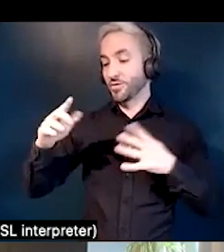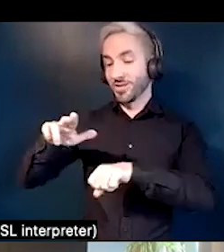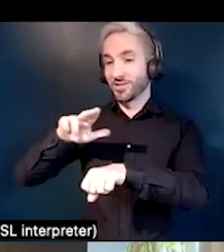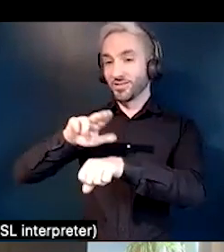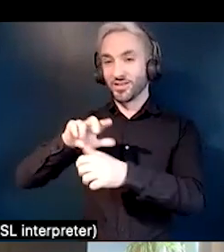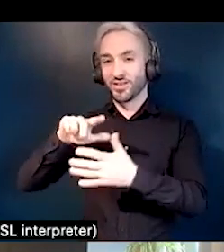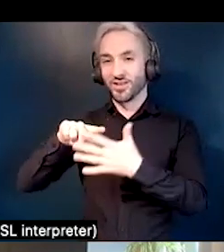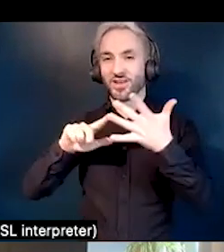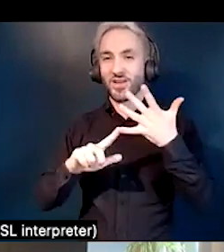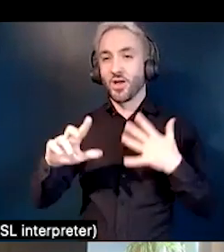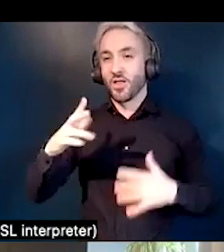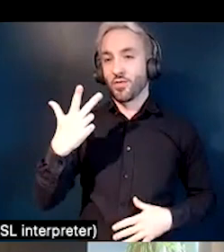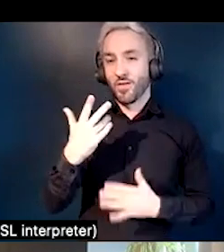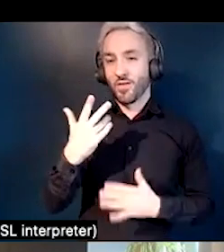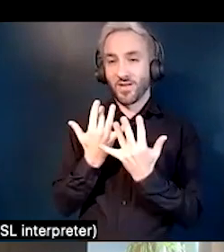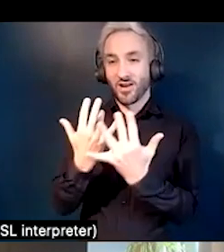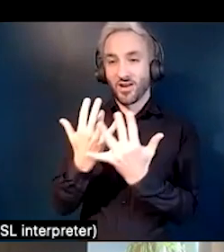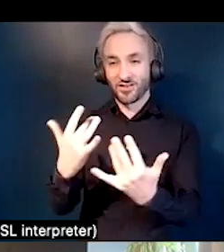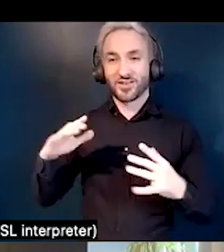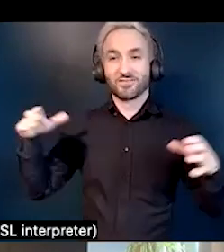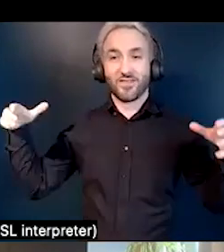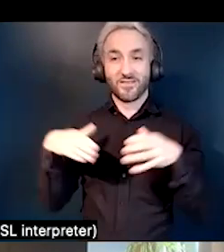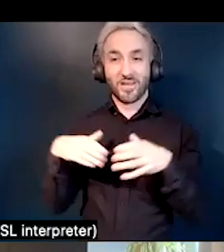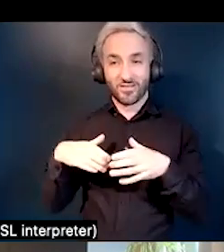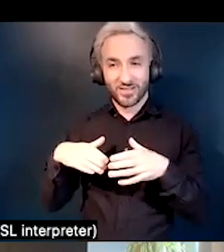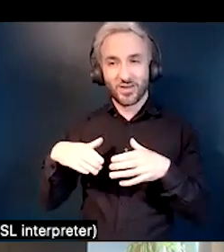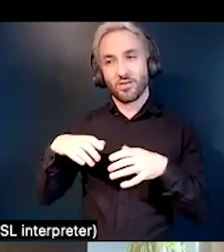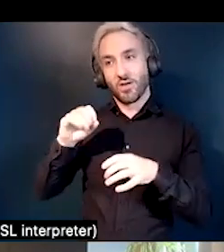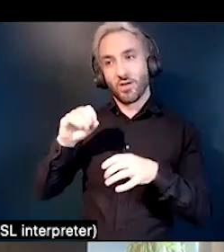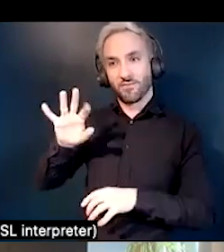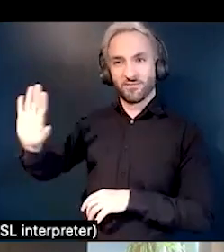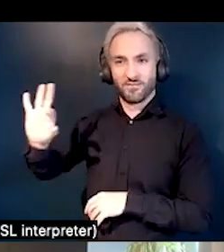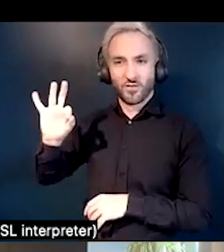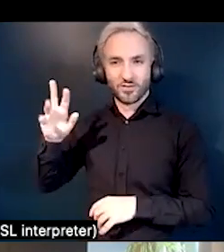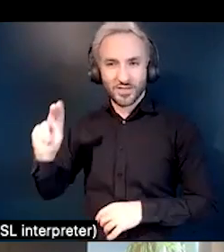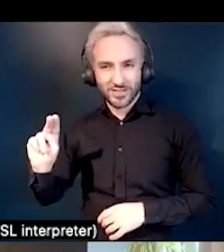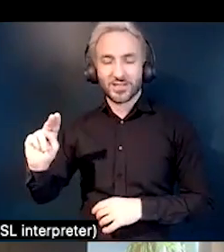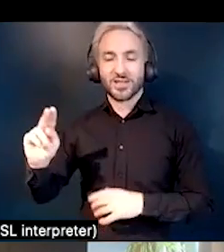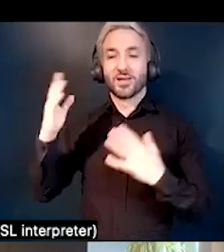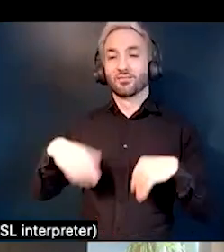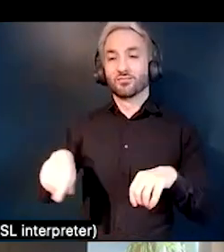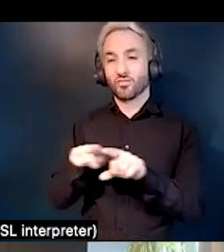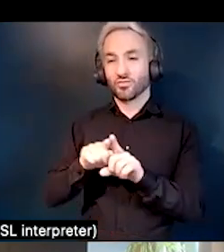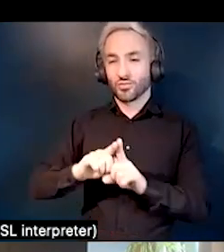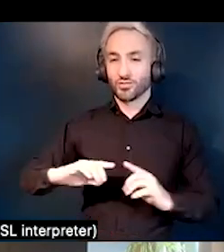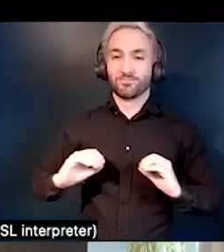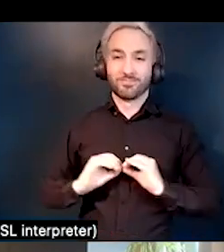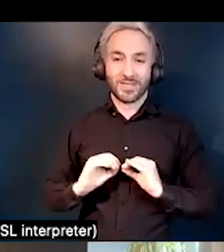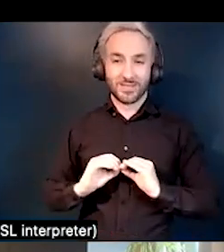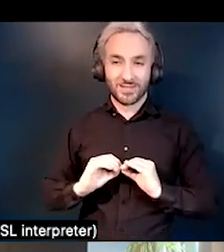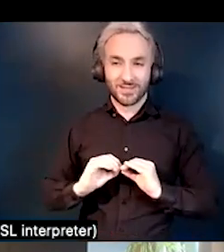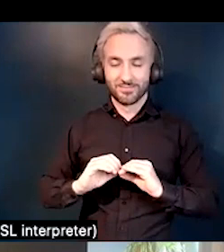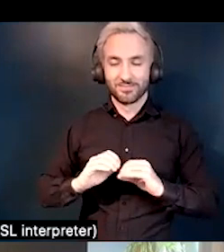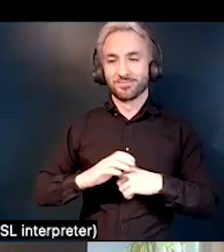Nations, and the Métis, the original nations and peoples of the lands we now call Beeton,